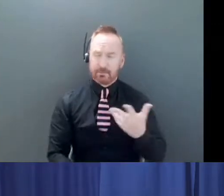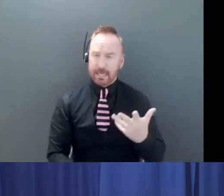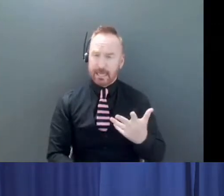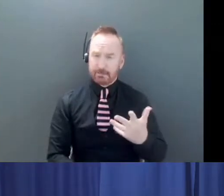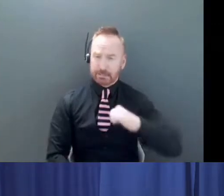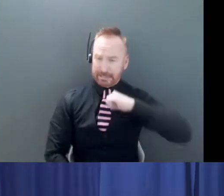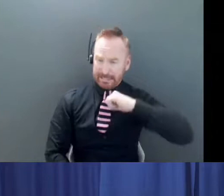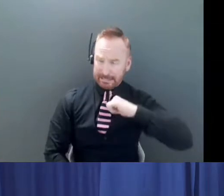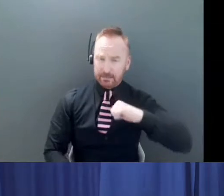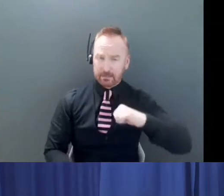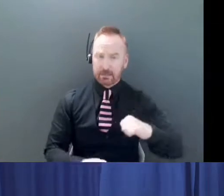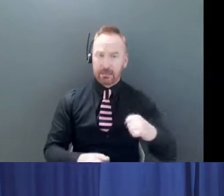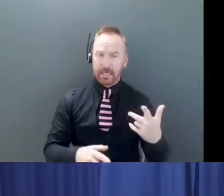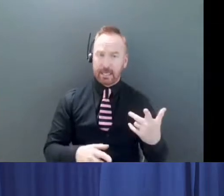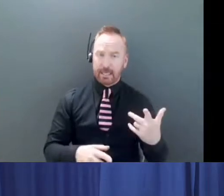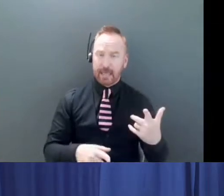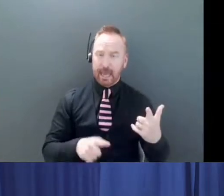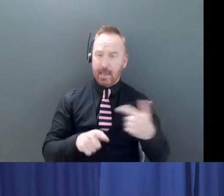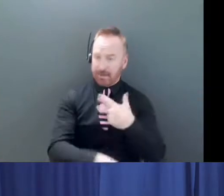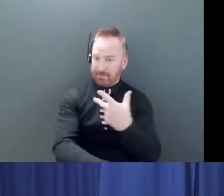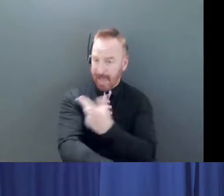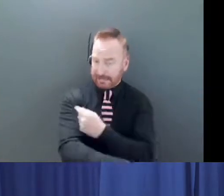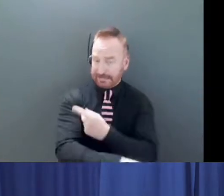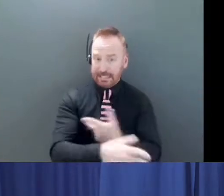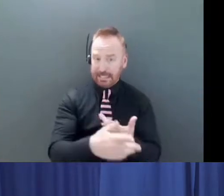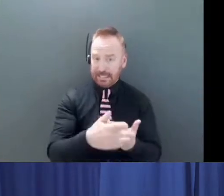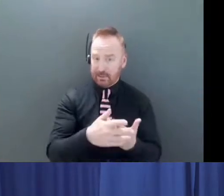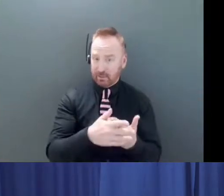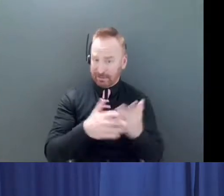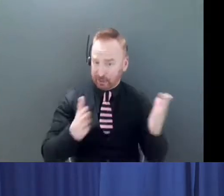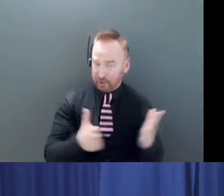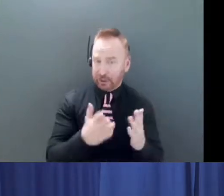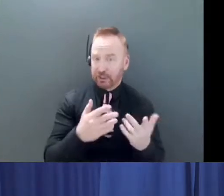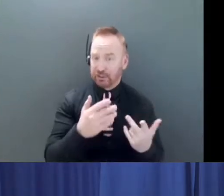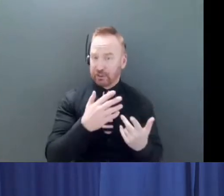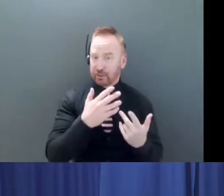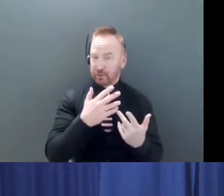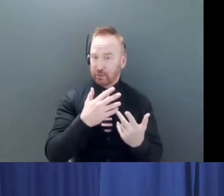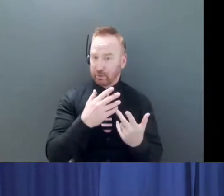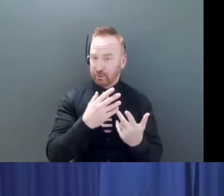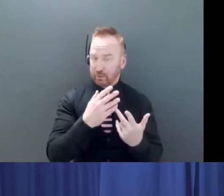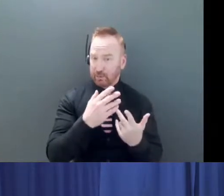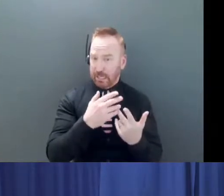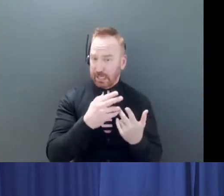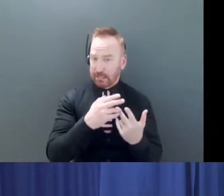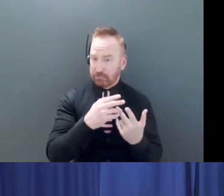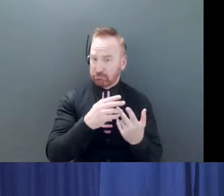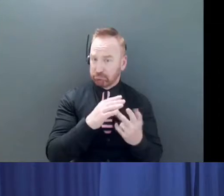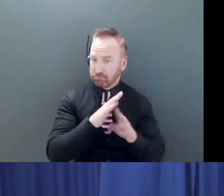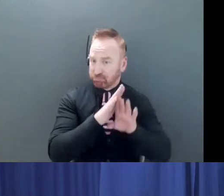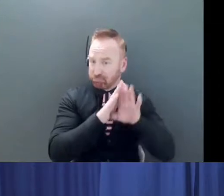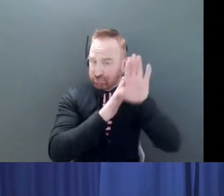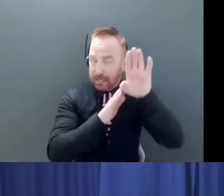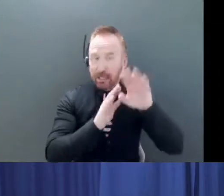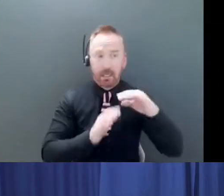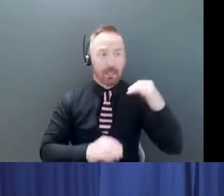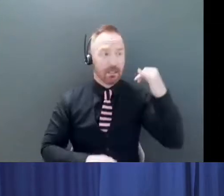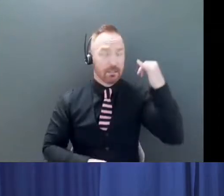So when people are infected or need to self-isolate that they have augmented supports in place